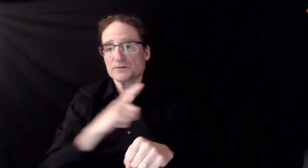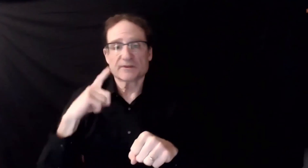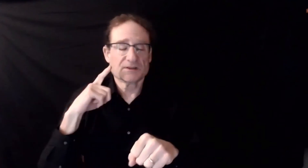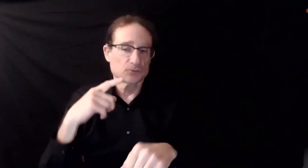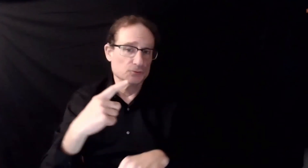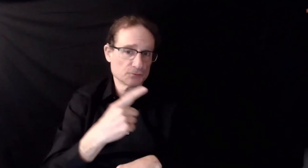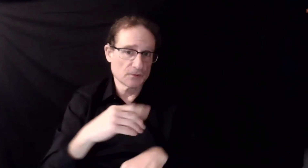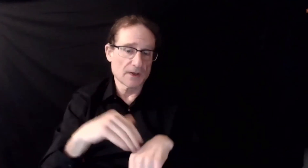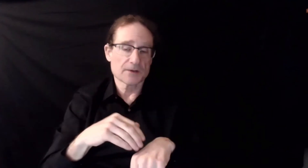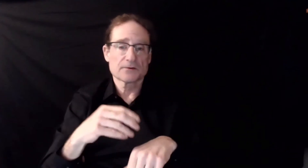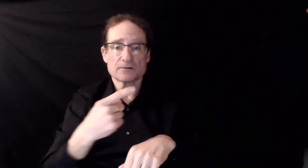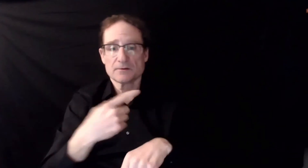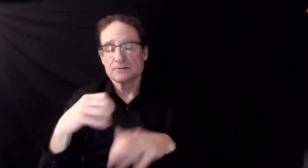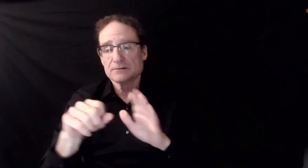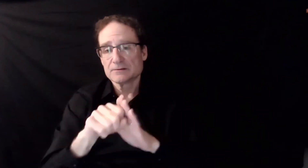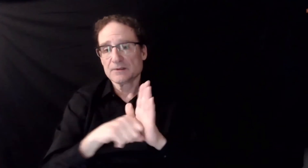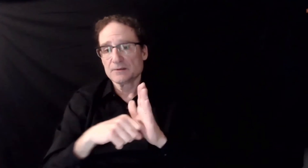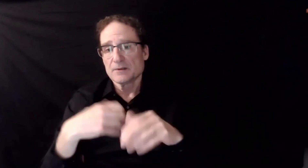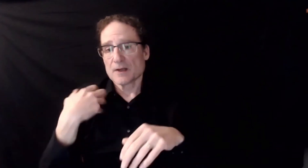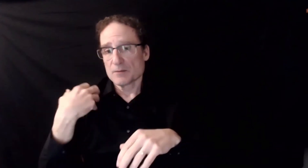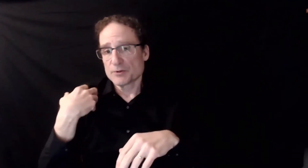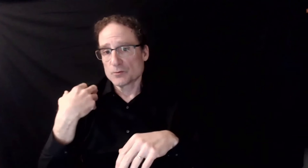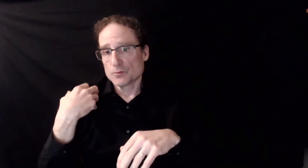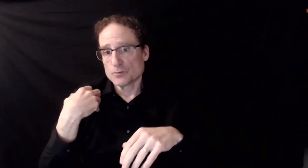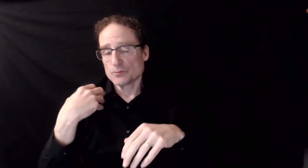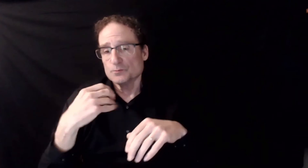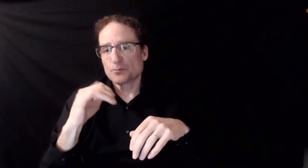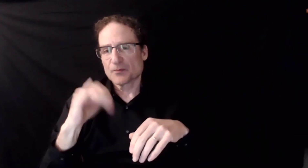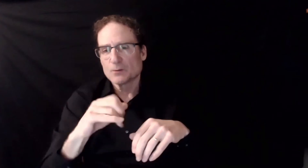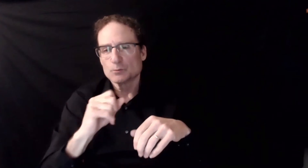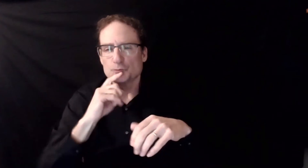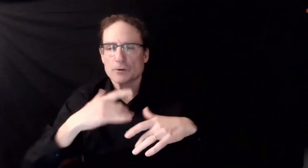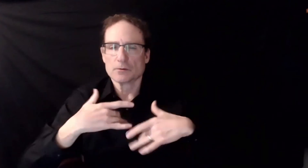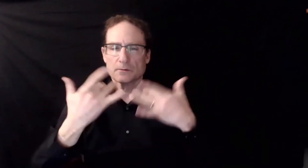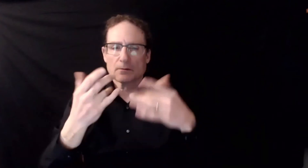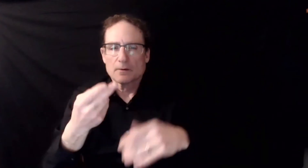and hard of hearing individuals at the State Capitol.